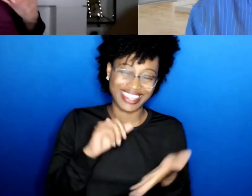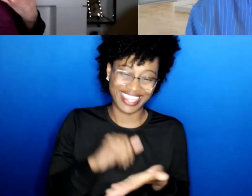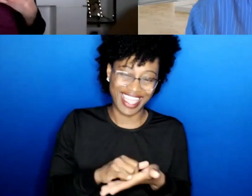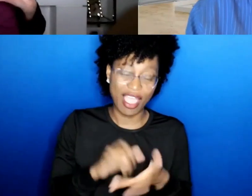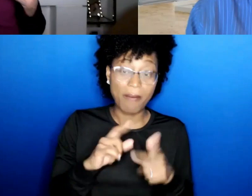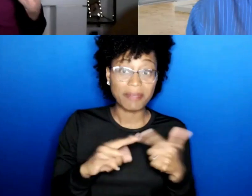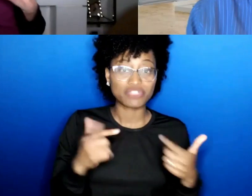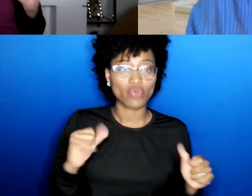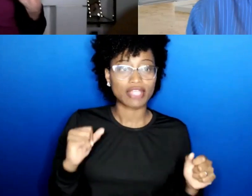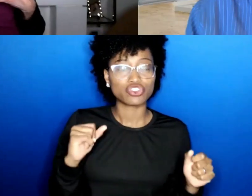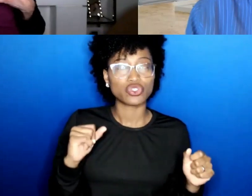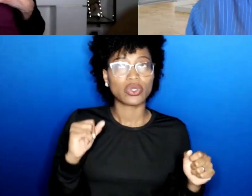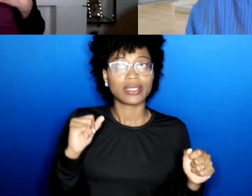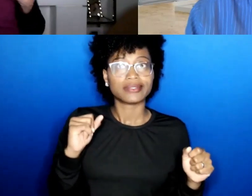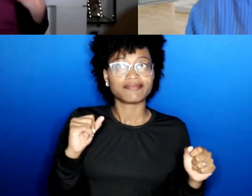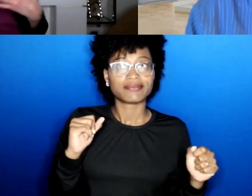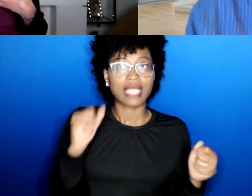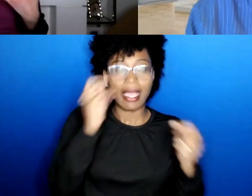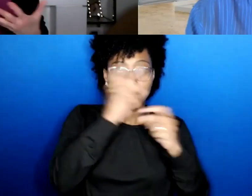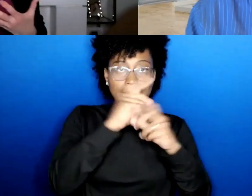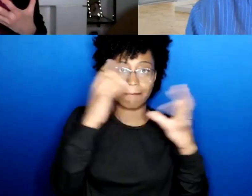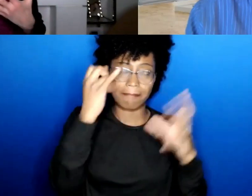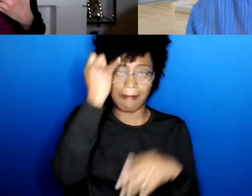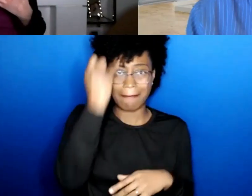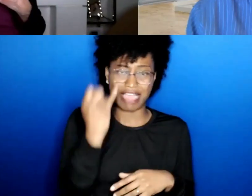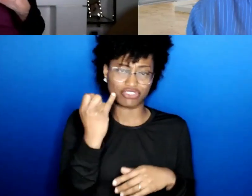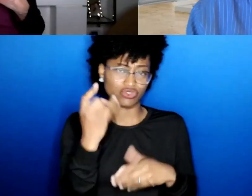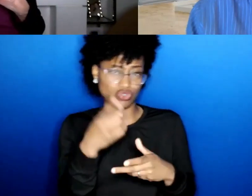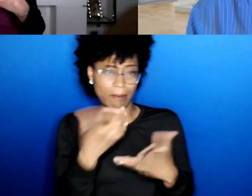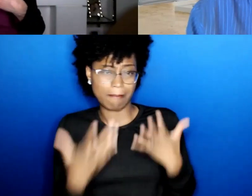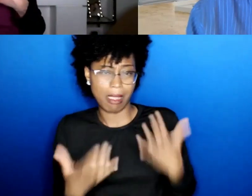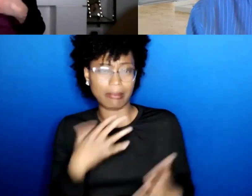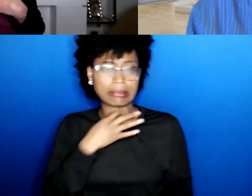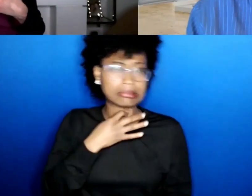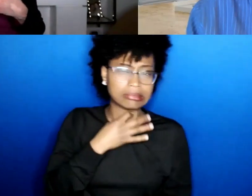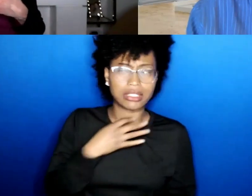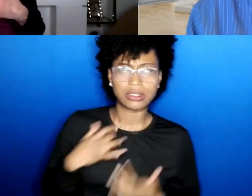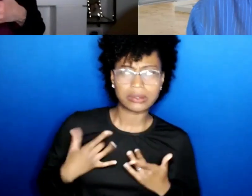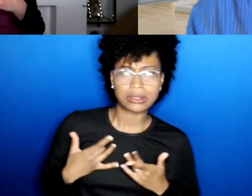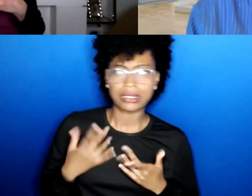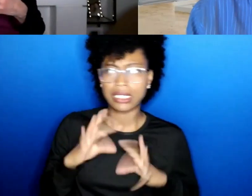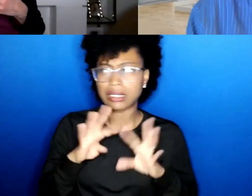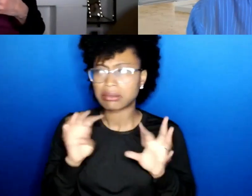06:24:48 the kinds of things that you are wondering about, even though we hope you have